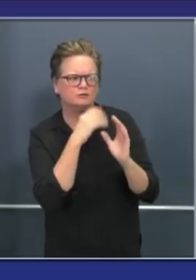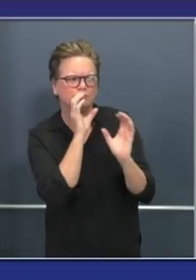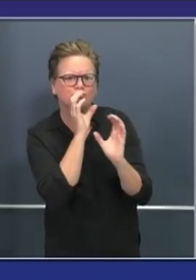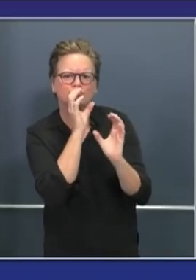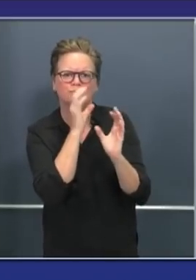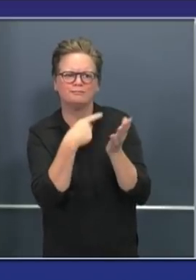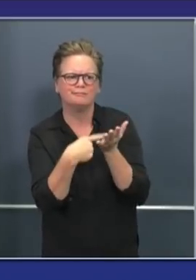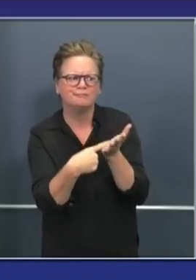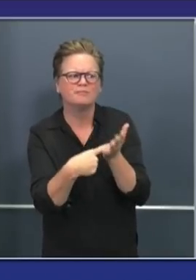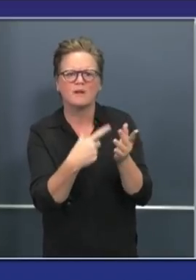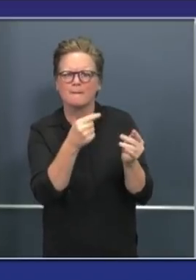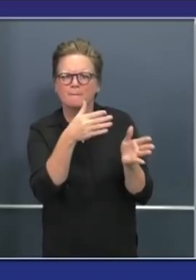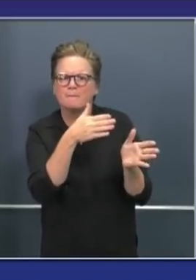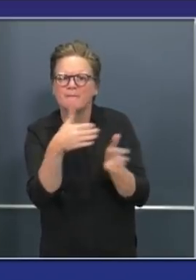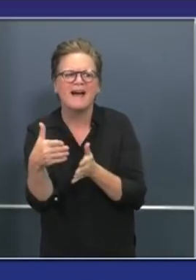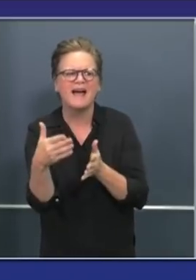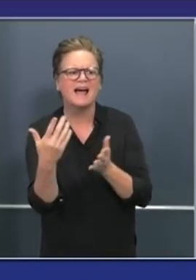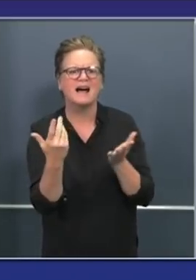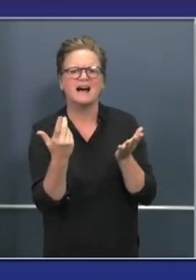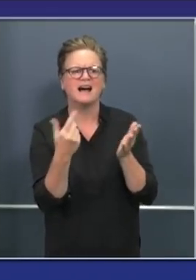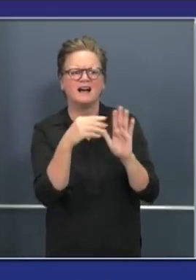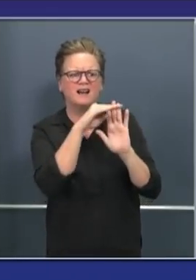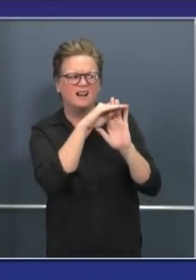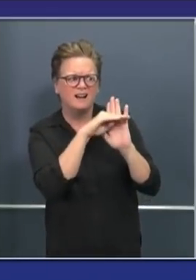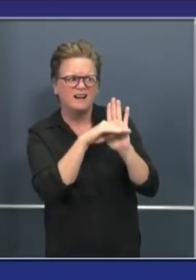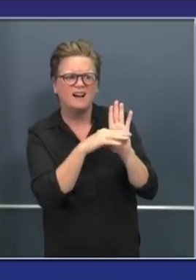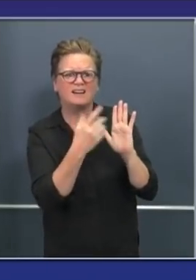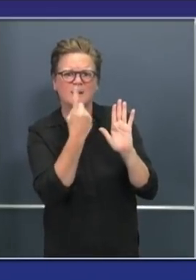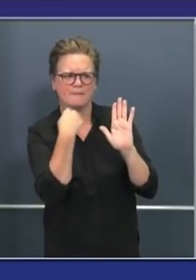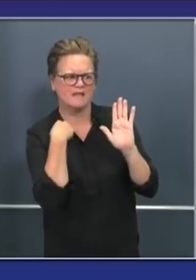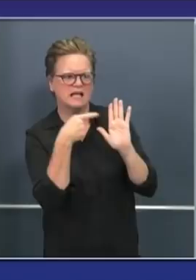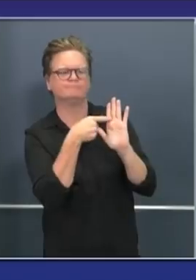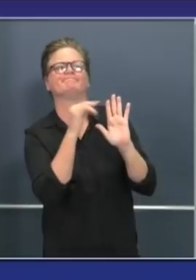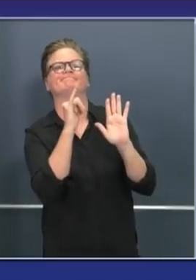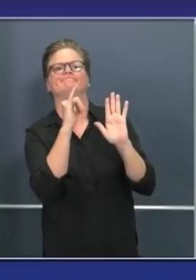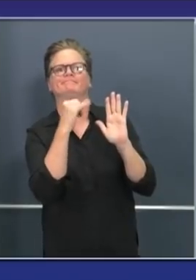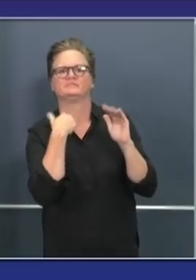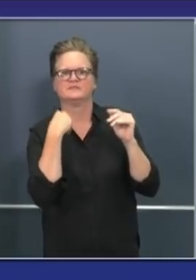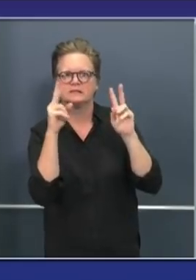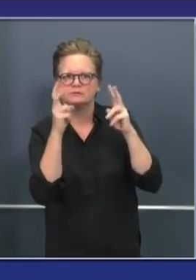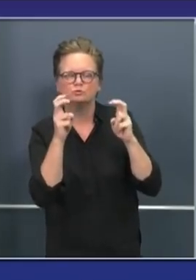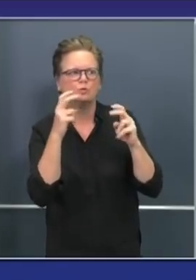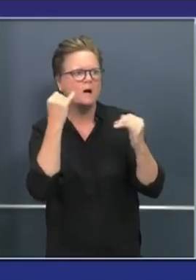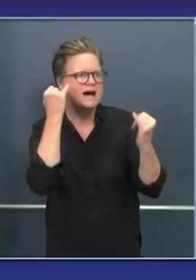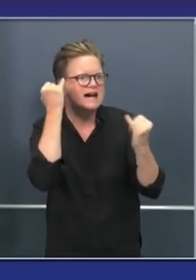NEEDS AND PLANS SO THAT WE CAN MAKE SURE, AS FREQUENTLY AS POSSIBLE, WE ARE GETTING IN FRONT OF ISSUES EARLY AND